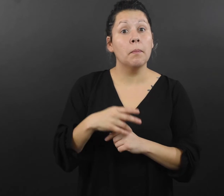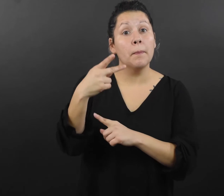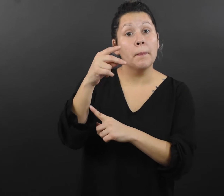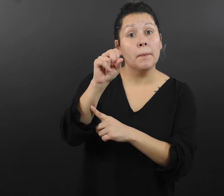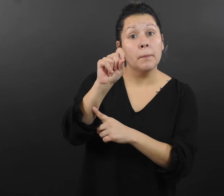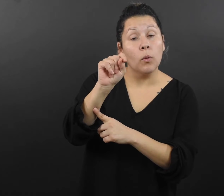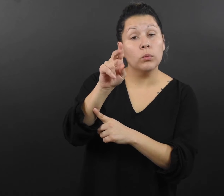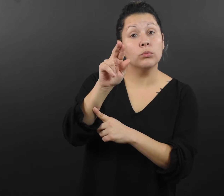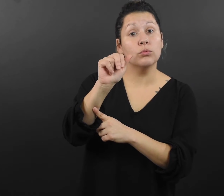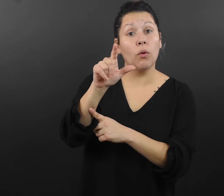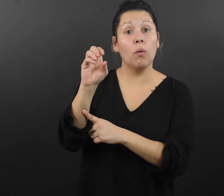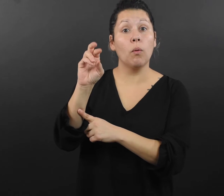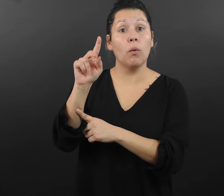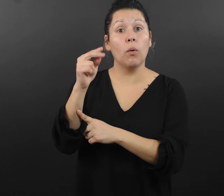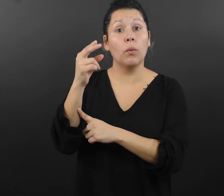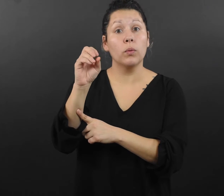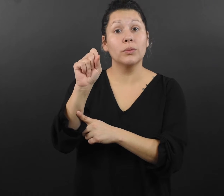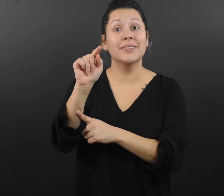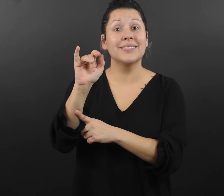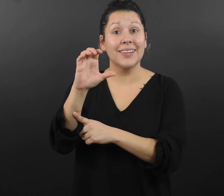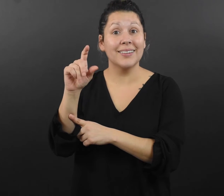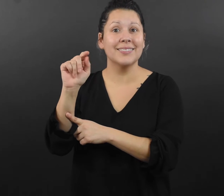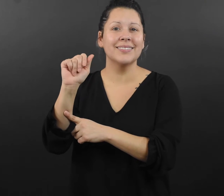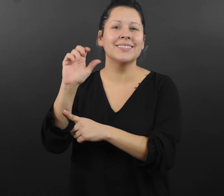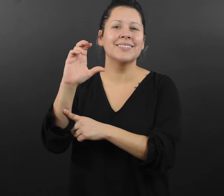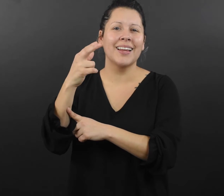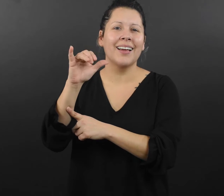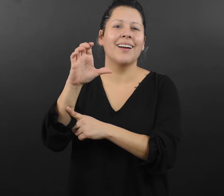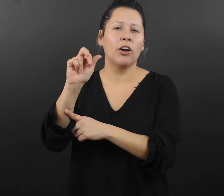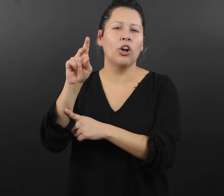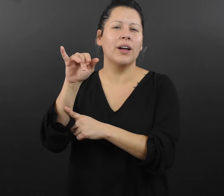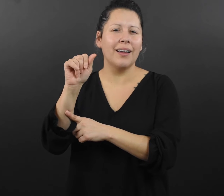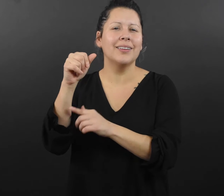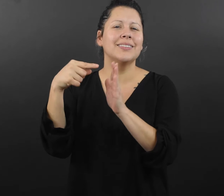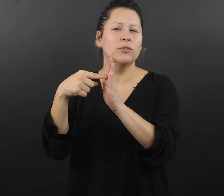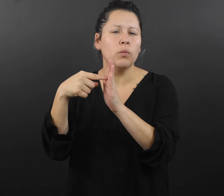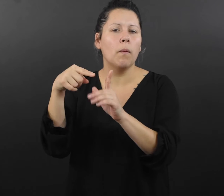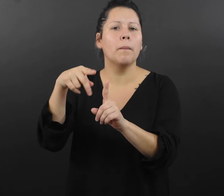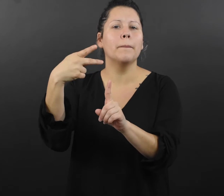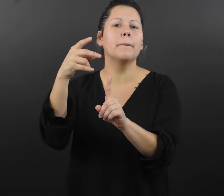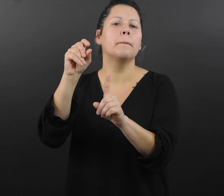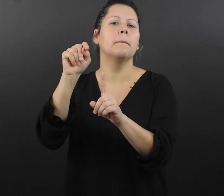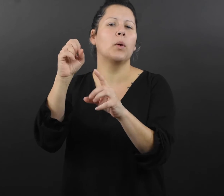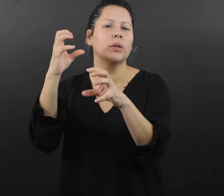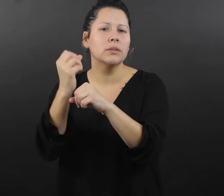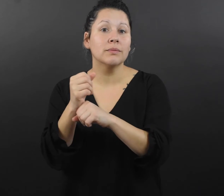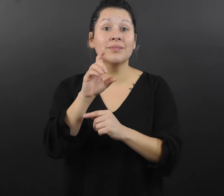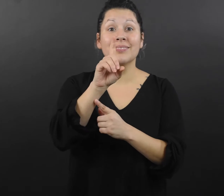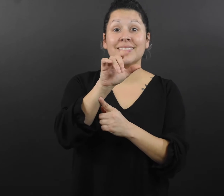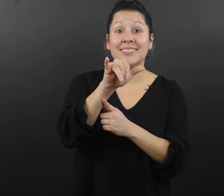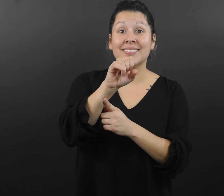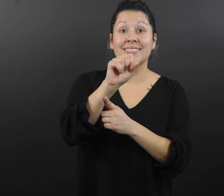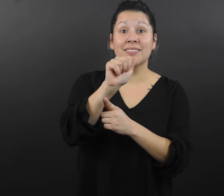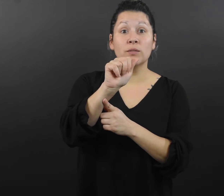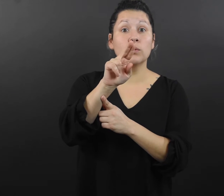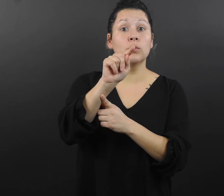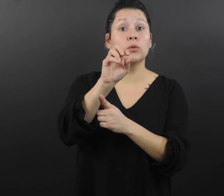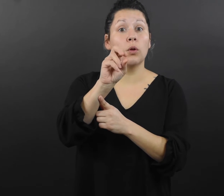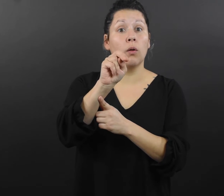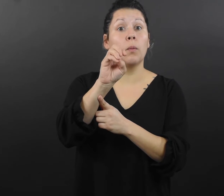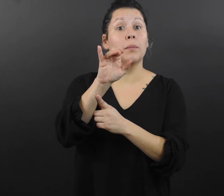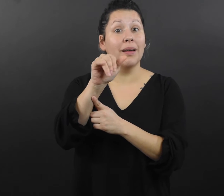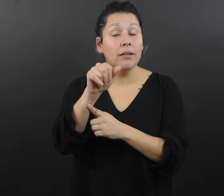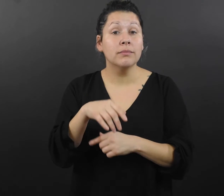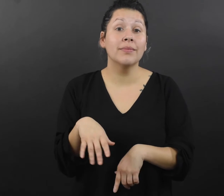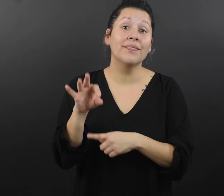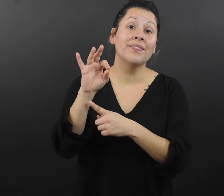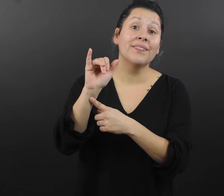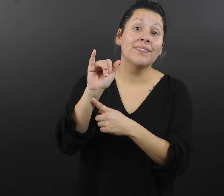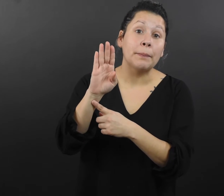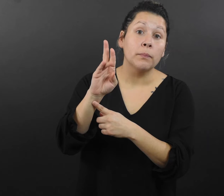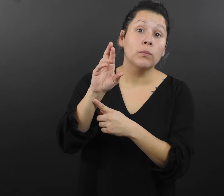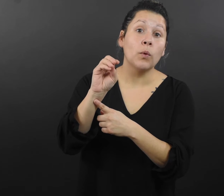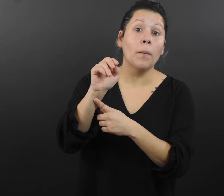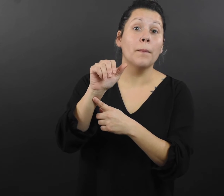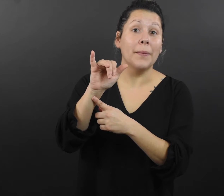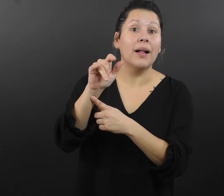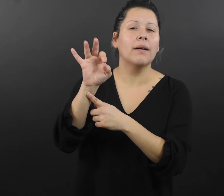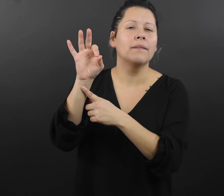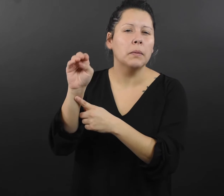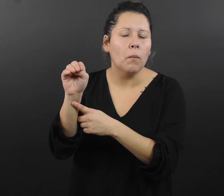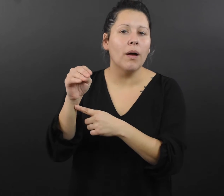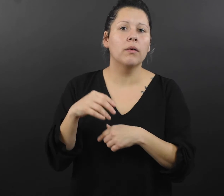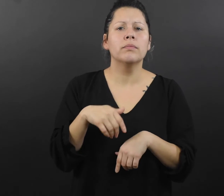(ME/CFS), postural orthostatic tachycardia syndrome (POTS),